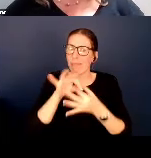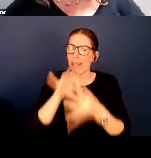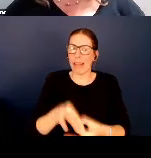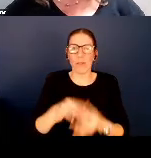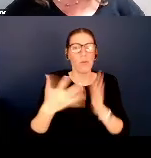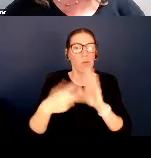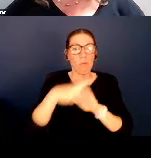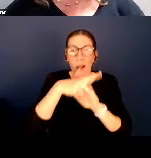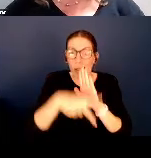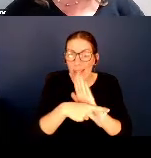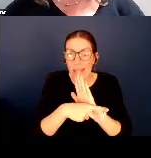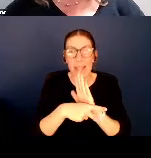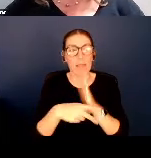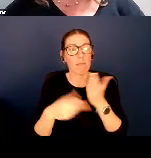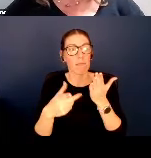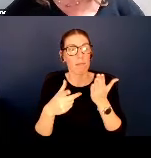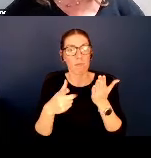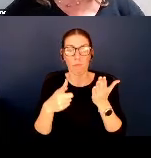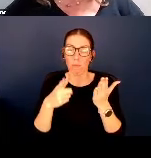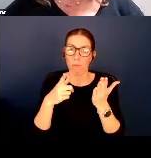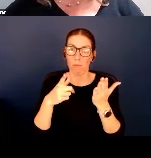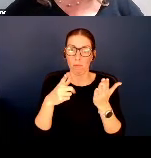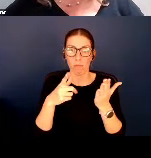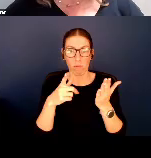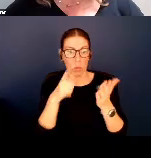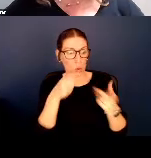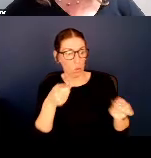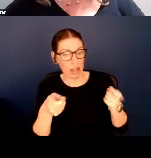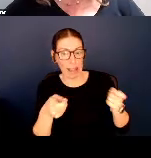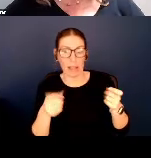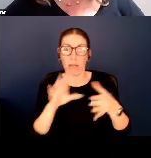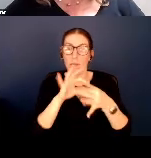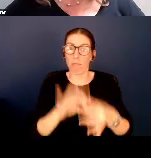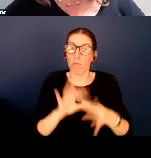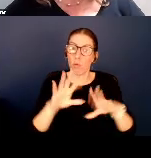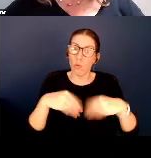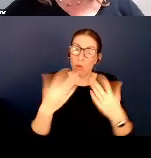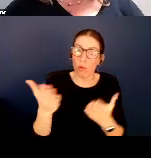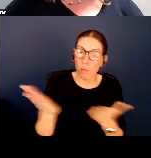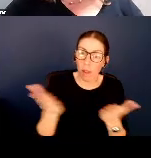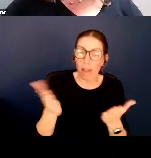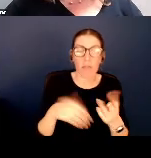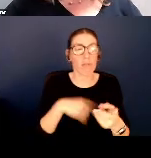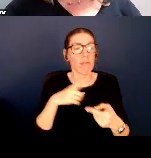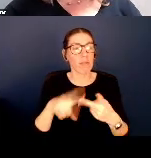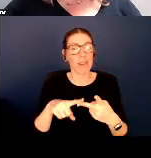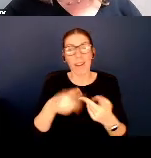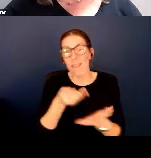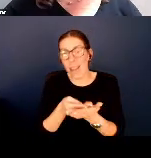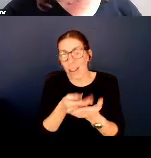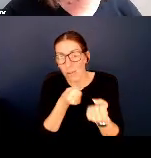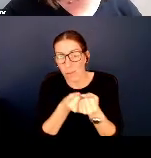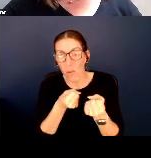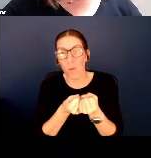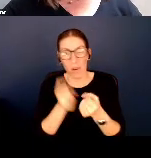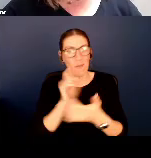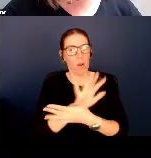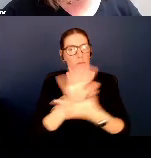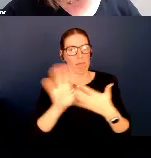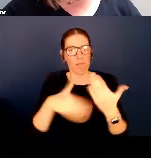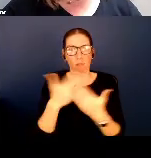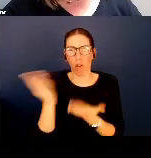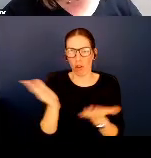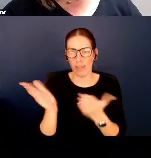uh around um service provision and financial support for these services.